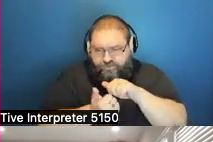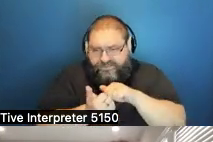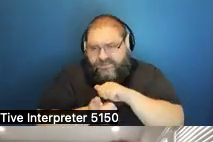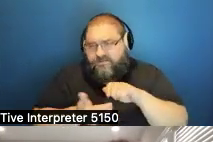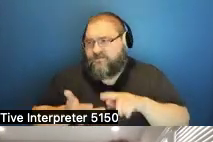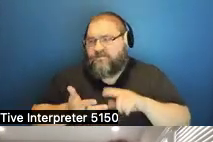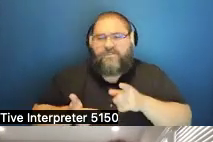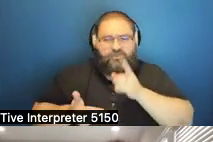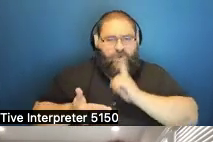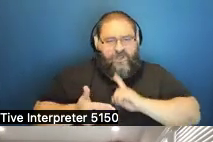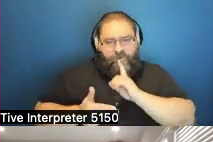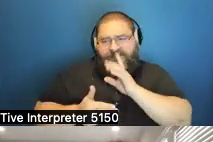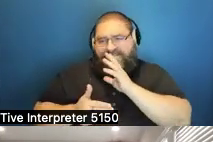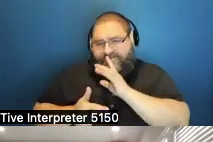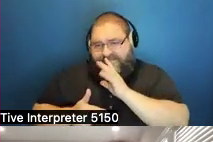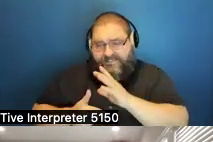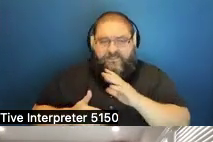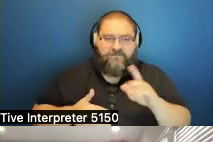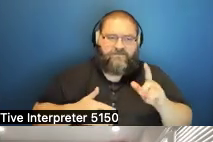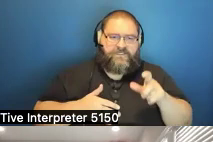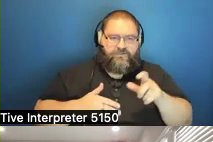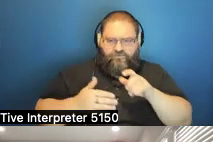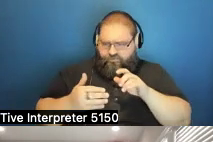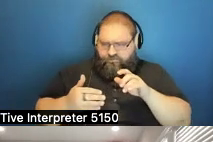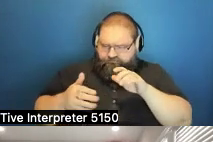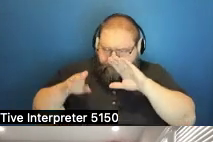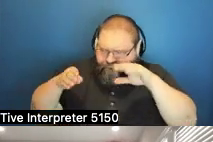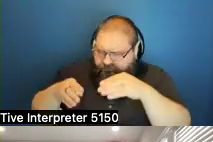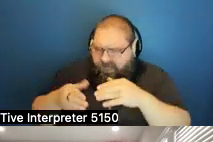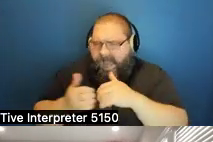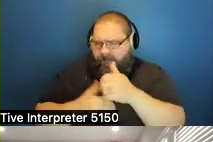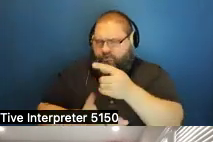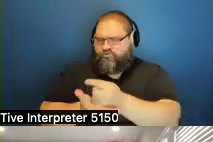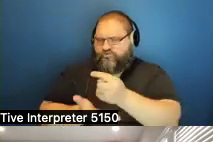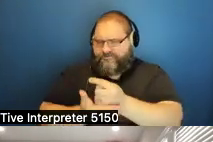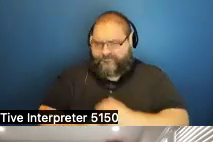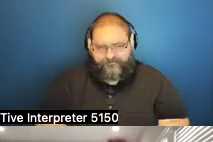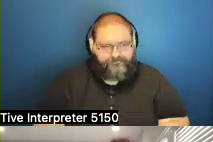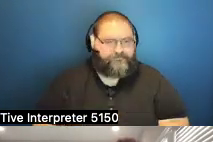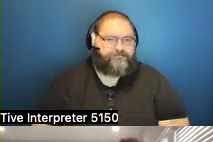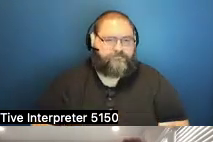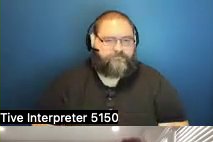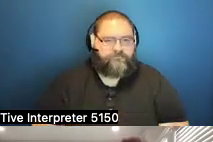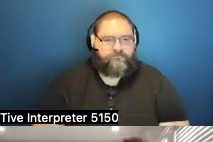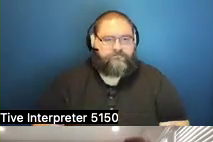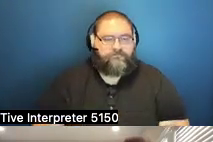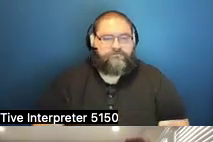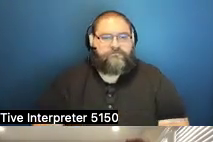and speaking. 19:40:27 Philippe